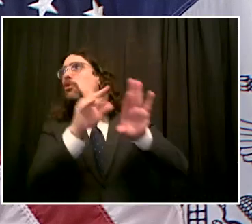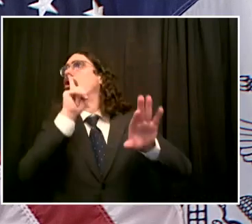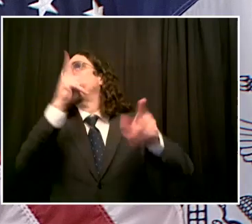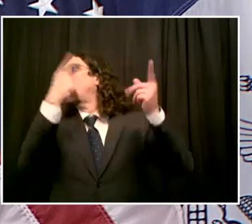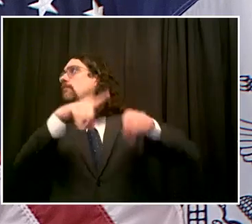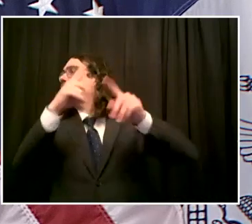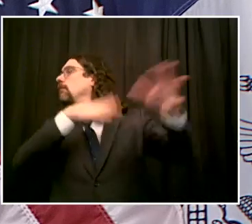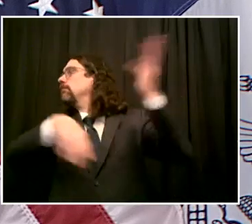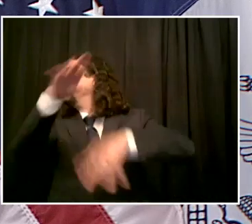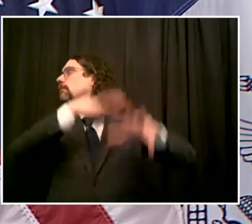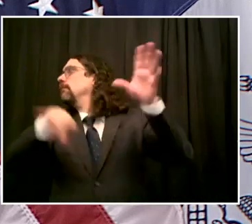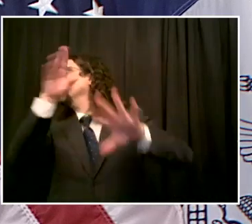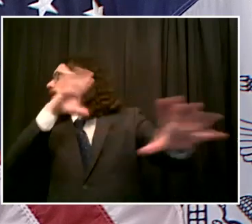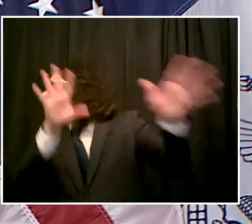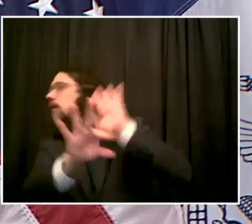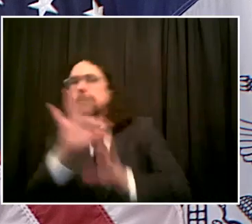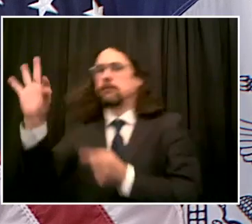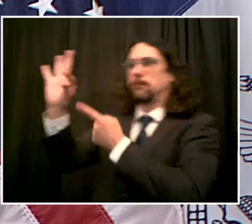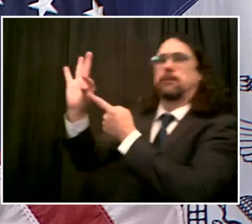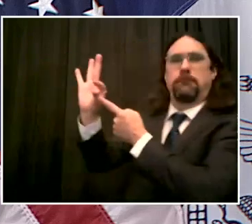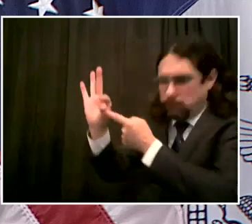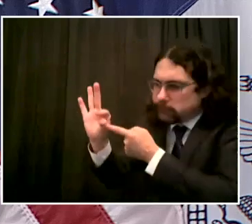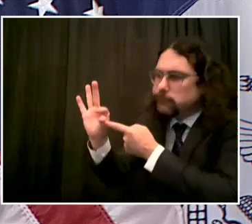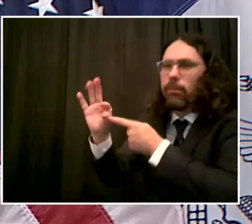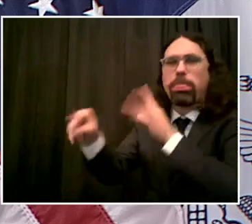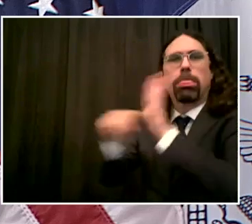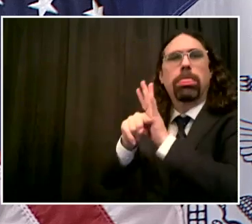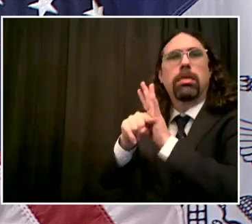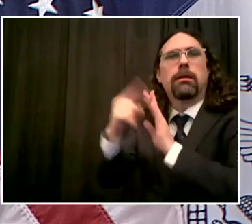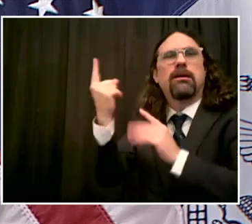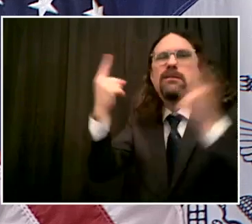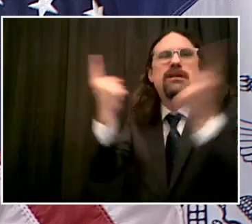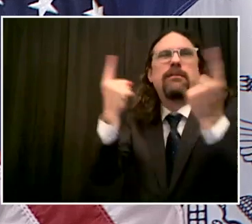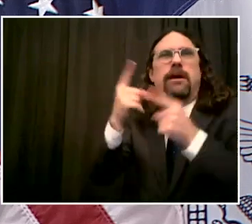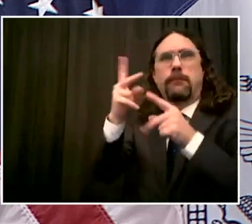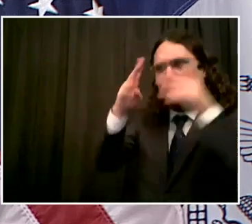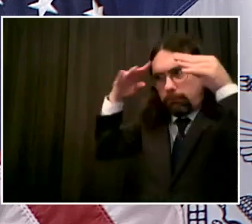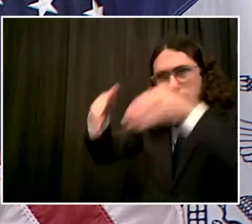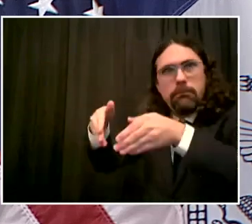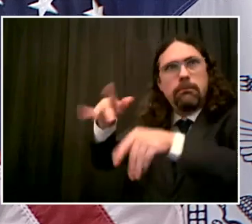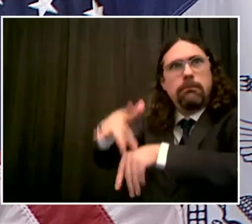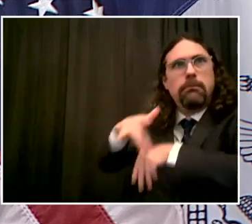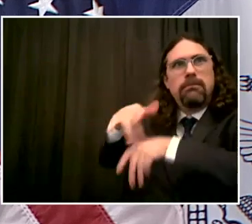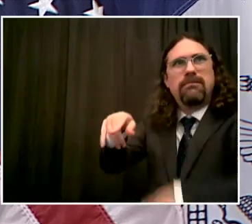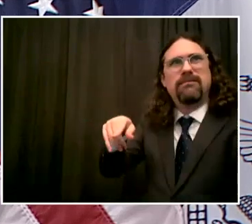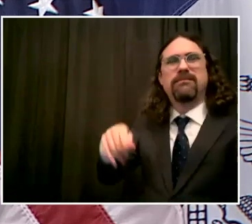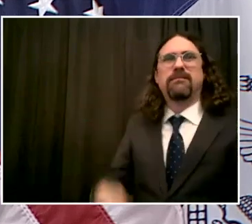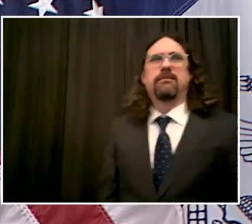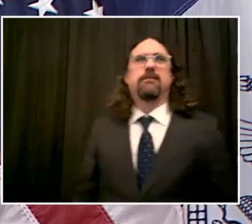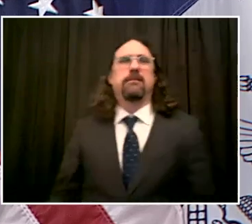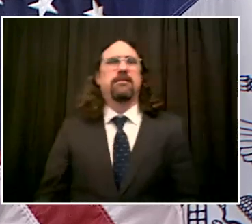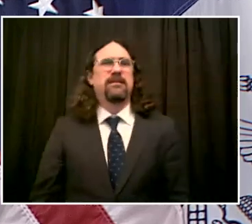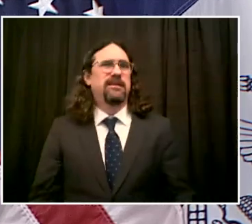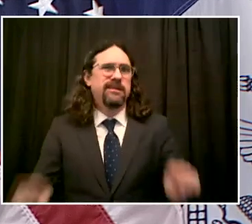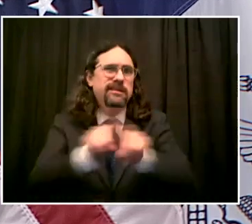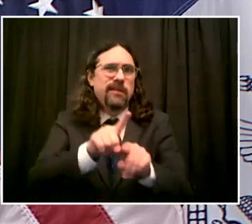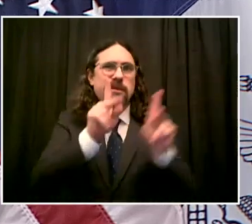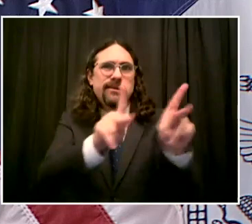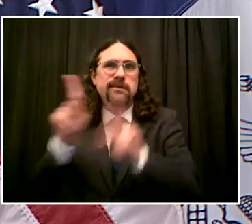IS MUCH GREATER. WE SAW STUFF LAST NIGHT THAT WE WILL NOT ACCEPT. WE ANC FIGHT BACK AND WE WILL